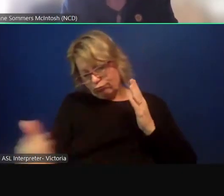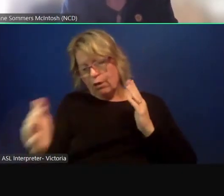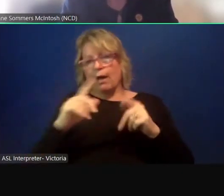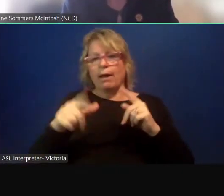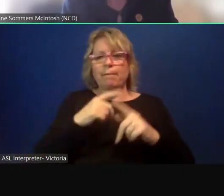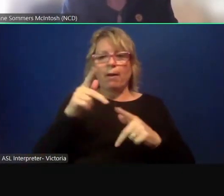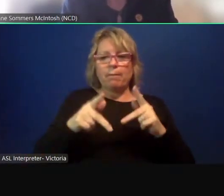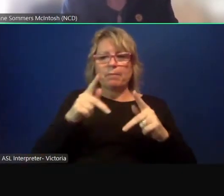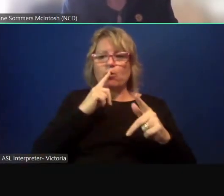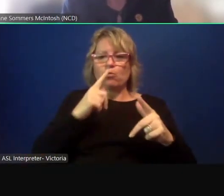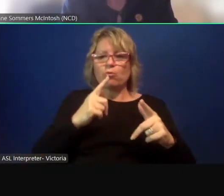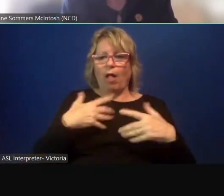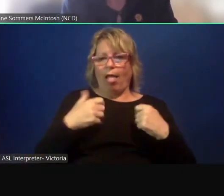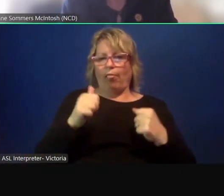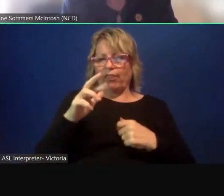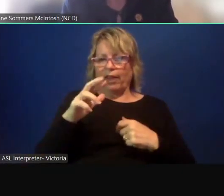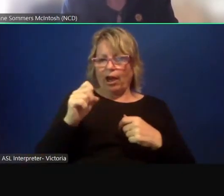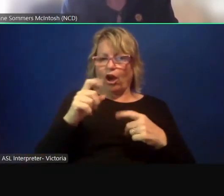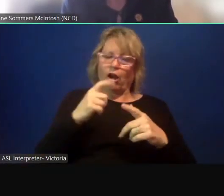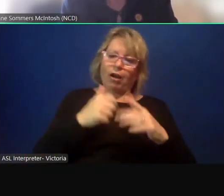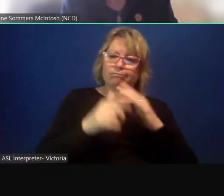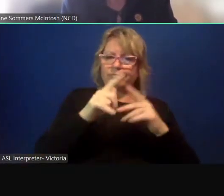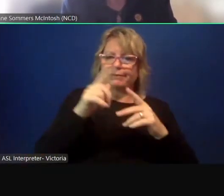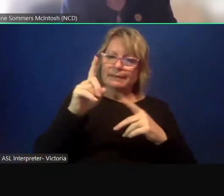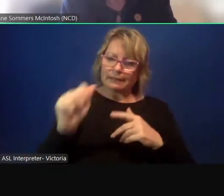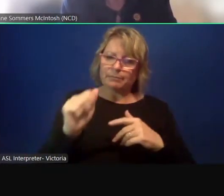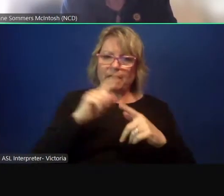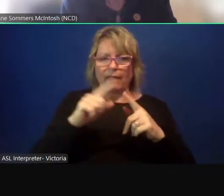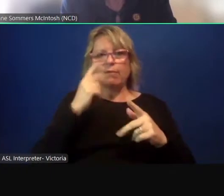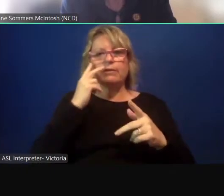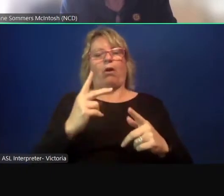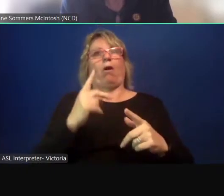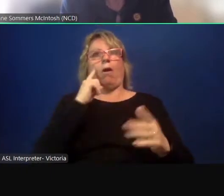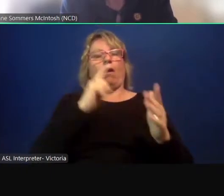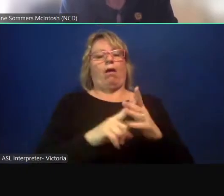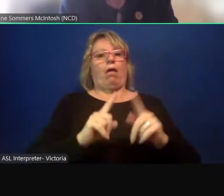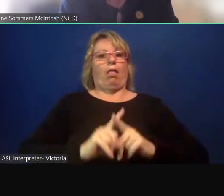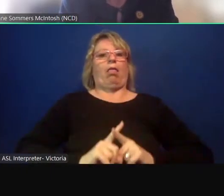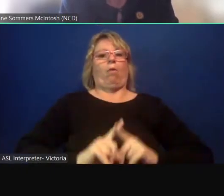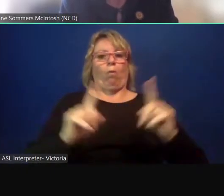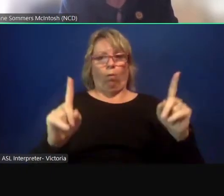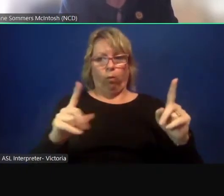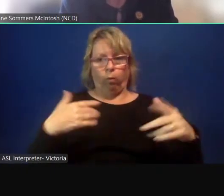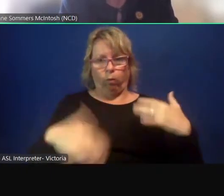disabilities. And that's where we really started documenting the disparities. Now,